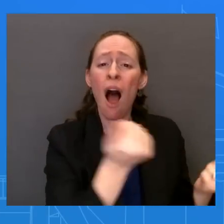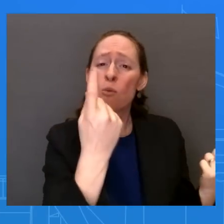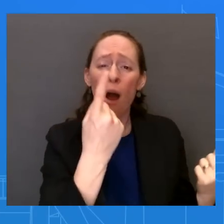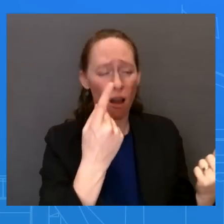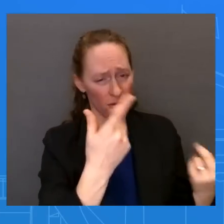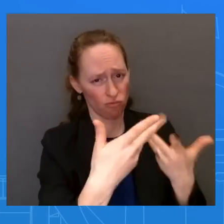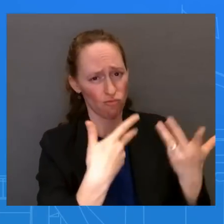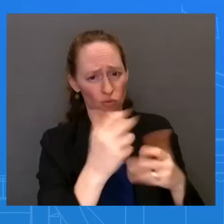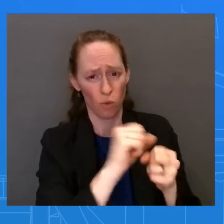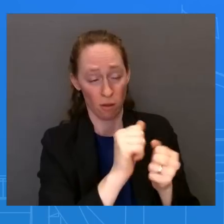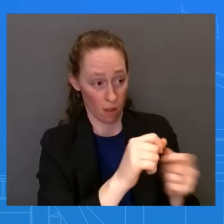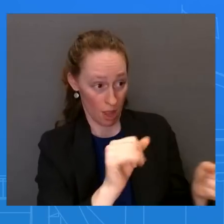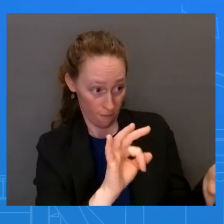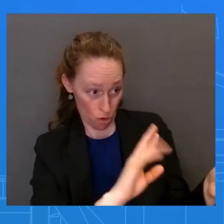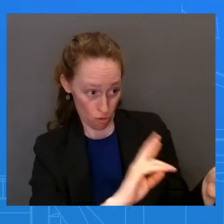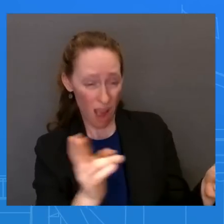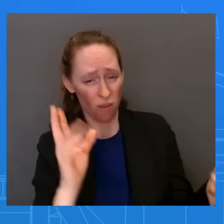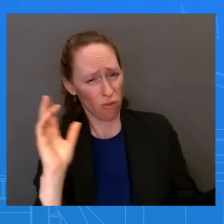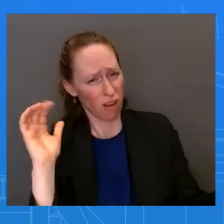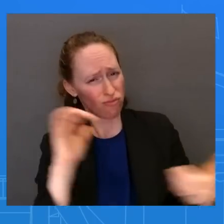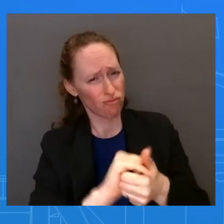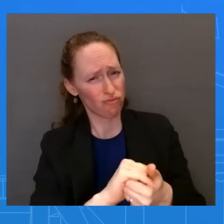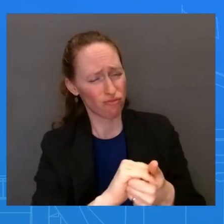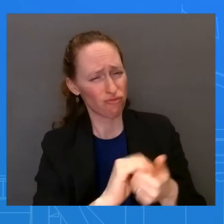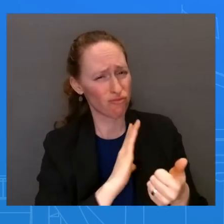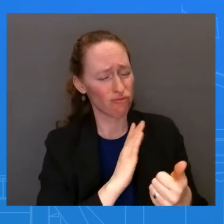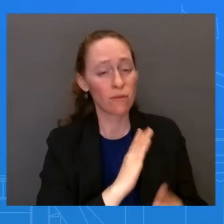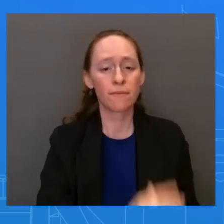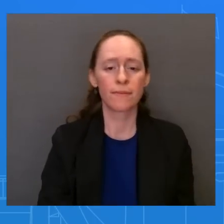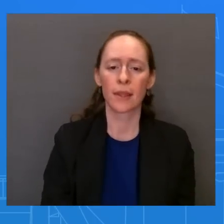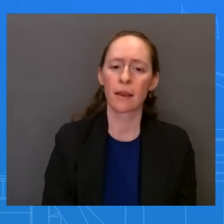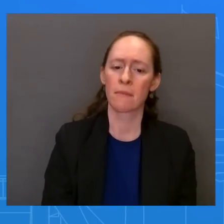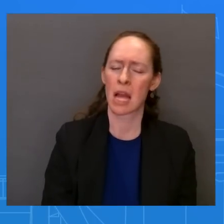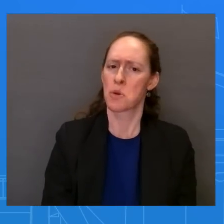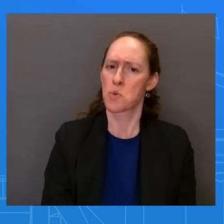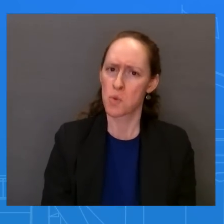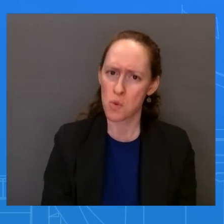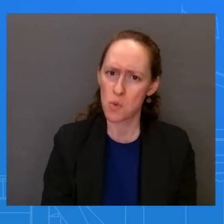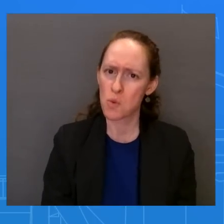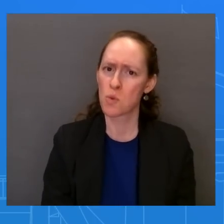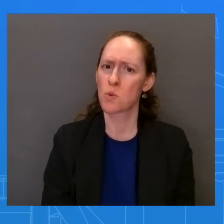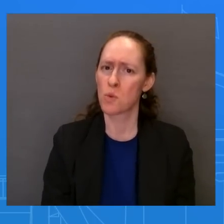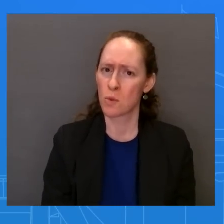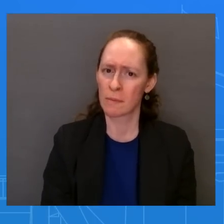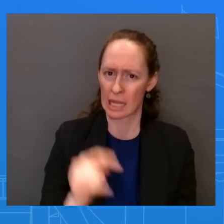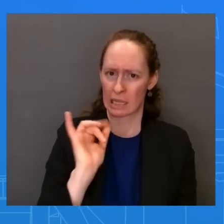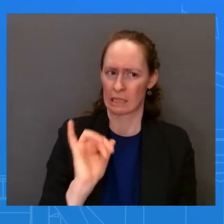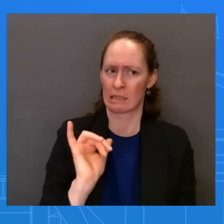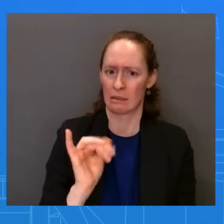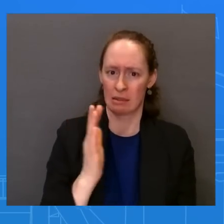on some of these key committees, it appears that House Republicans have handed over the keys to the most extreme MAGA